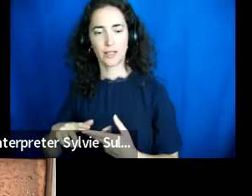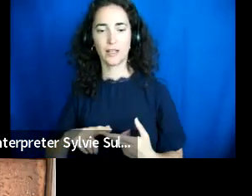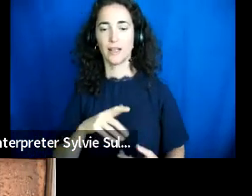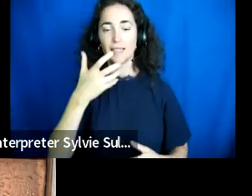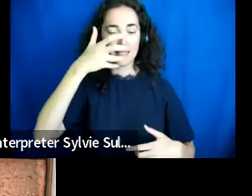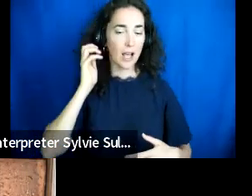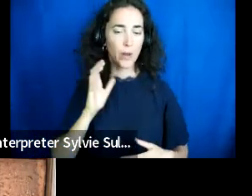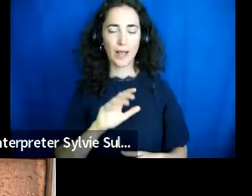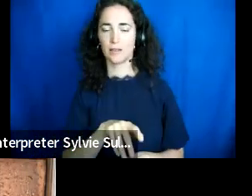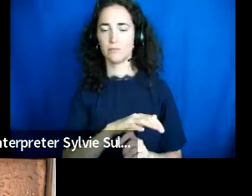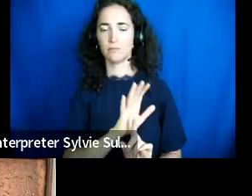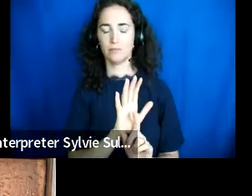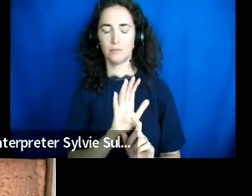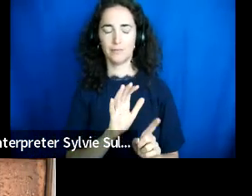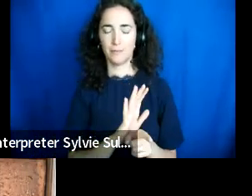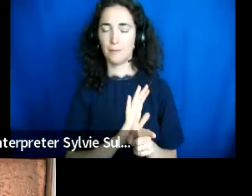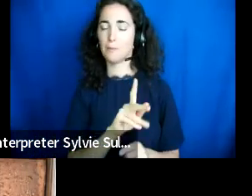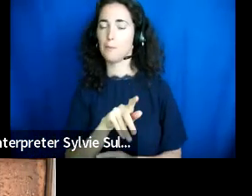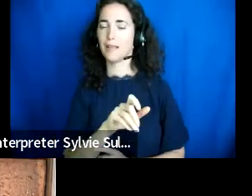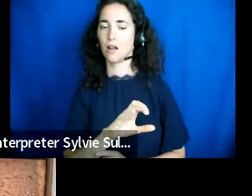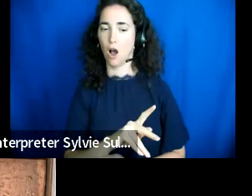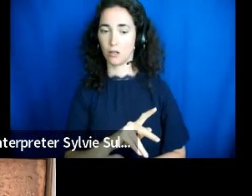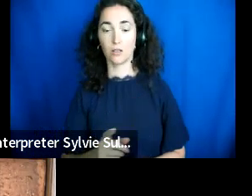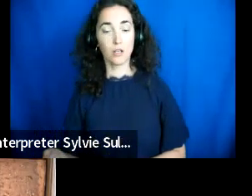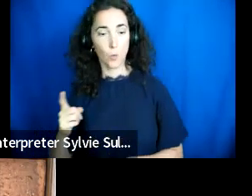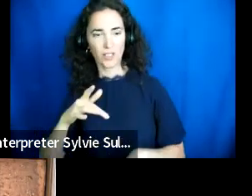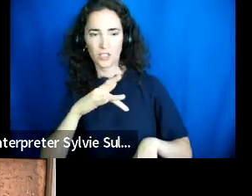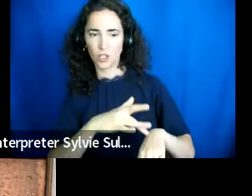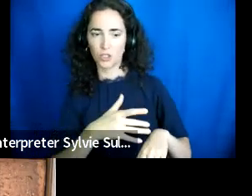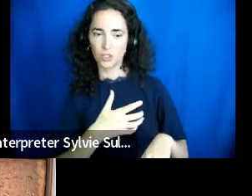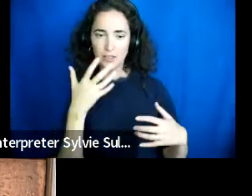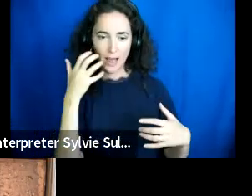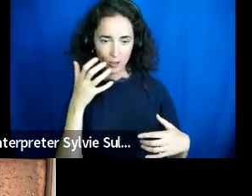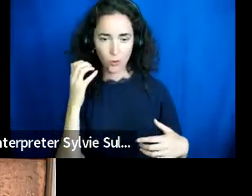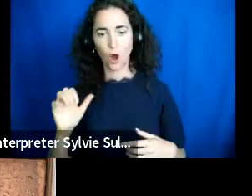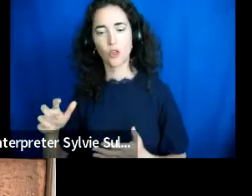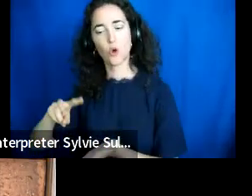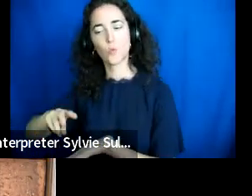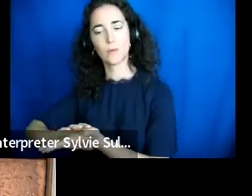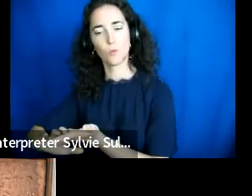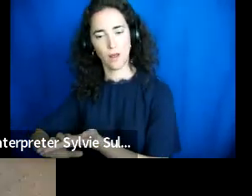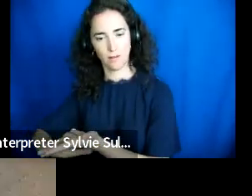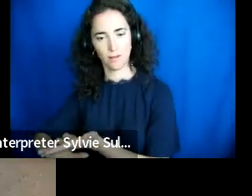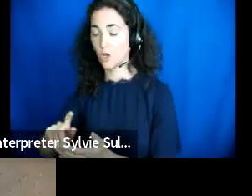Miranda feels the tiger. While Emily reads the braille. Trey felt the bridge shaped into a peacock.